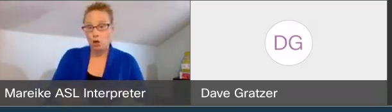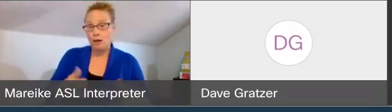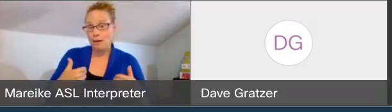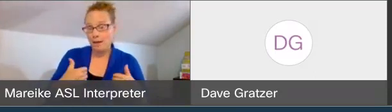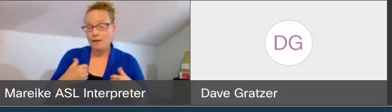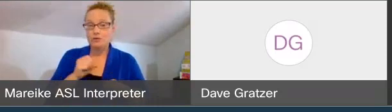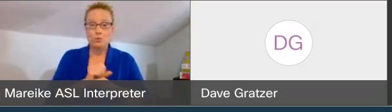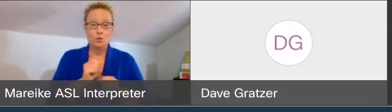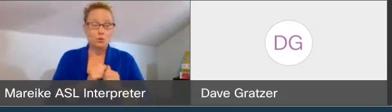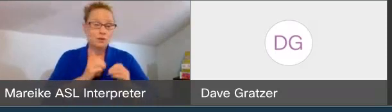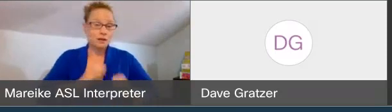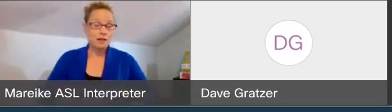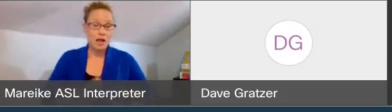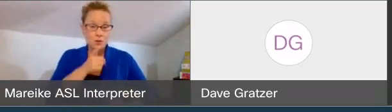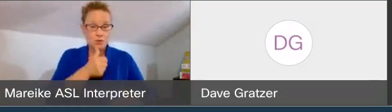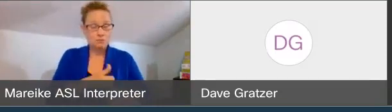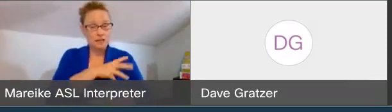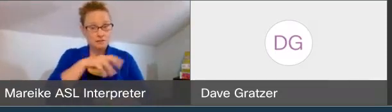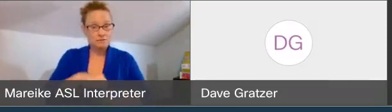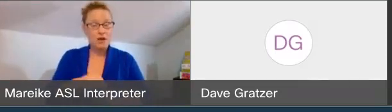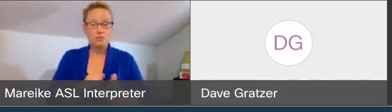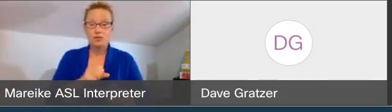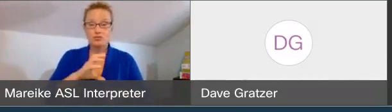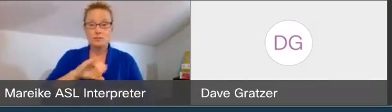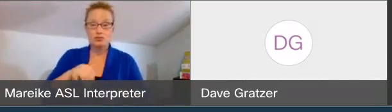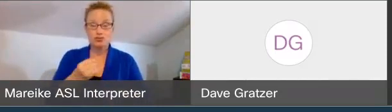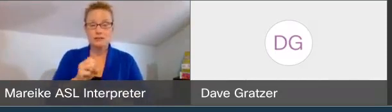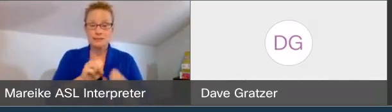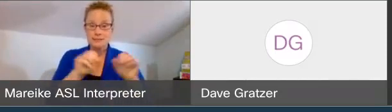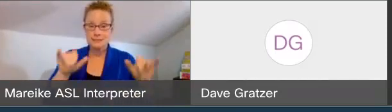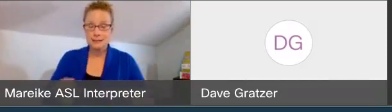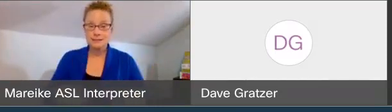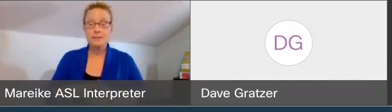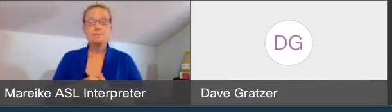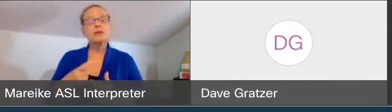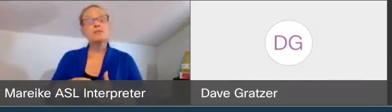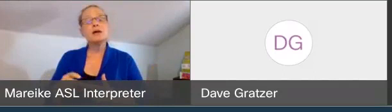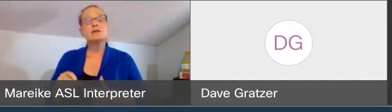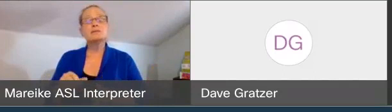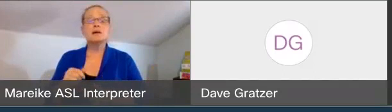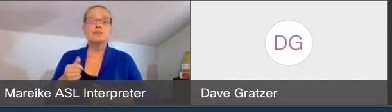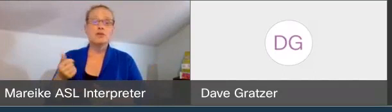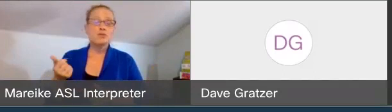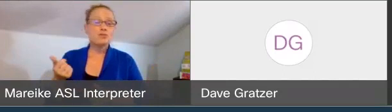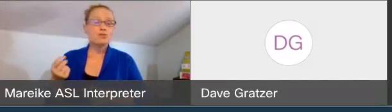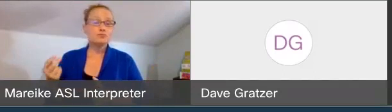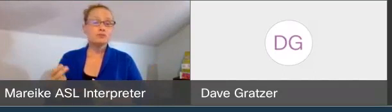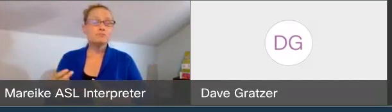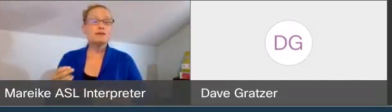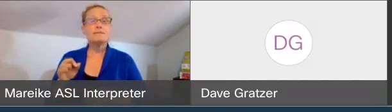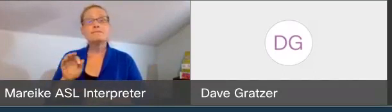who's involved in the criminal legal system. And then on the other hand, FACT I always say